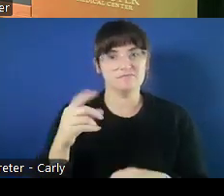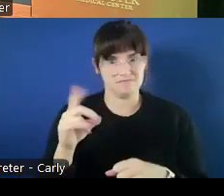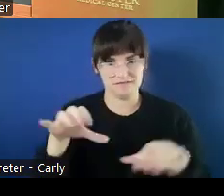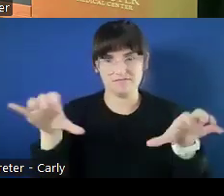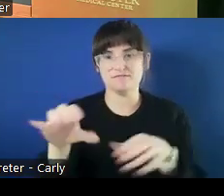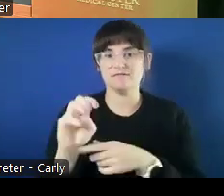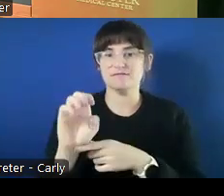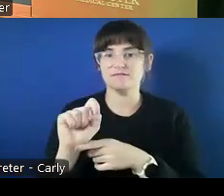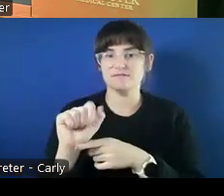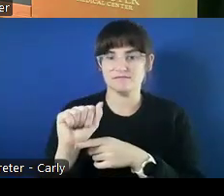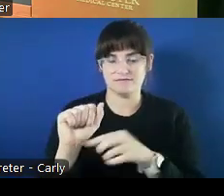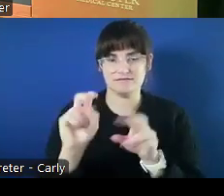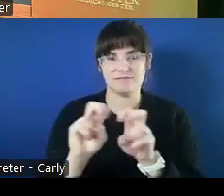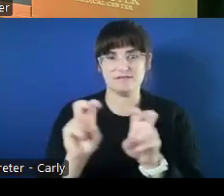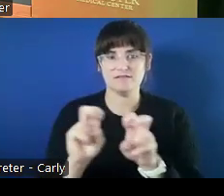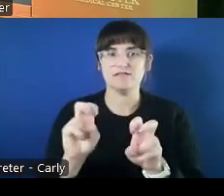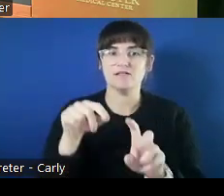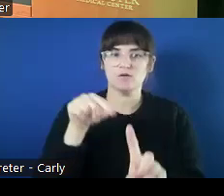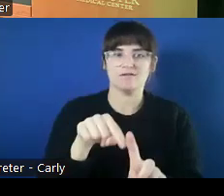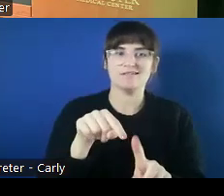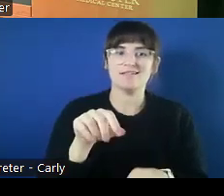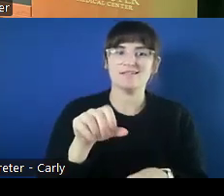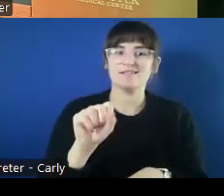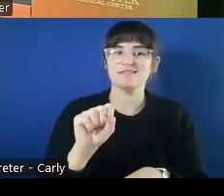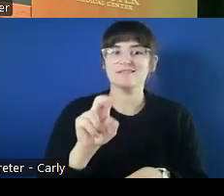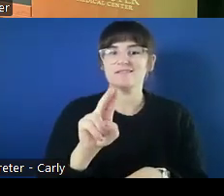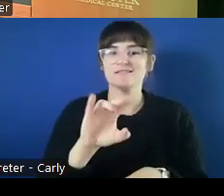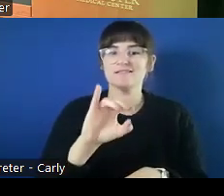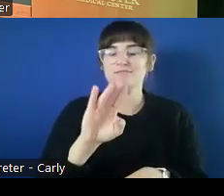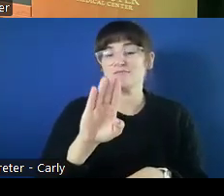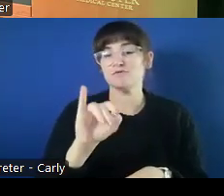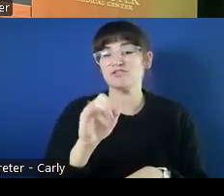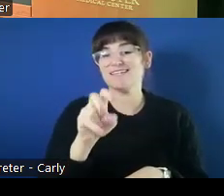impact of subjective well-being on mortality um they looked at three different types of